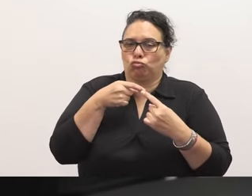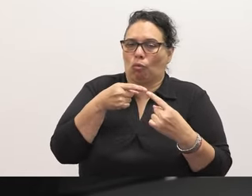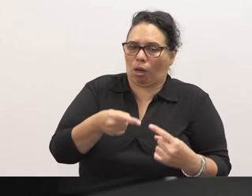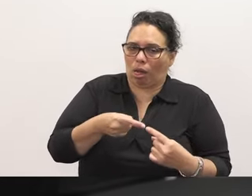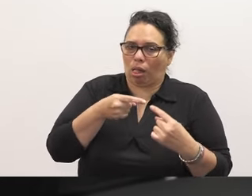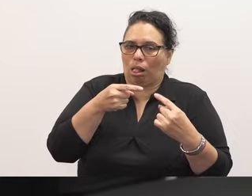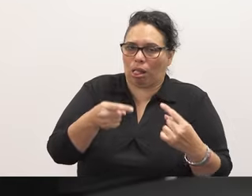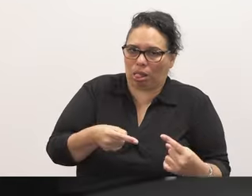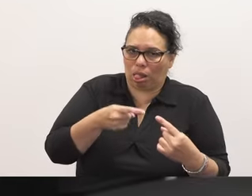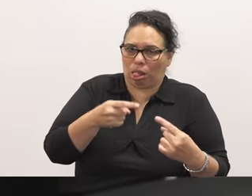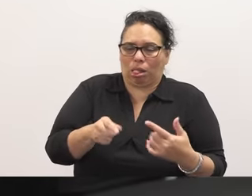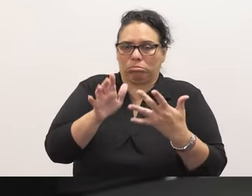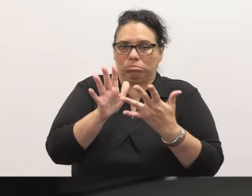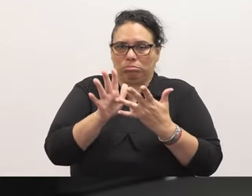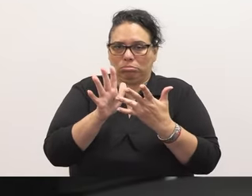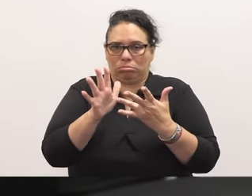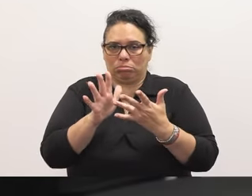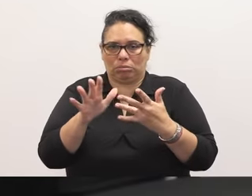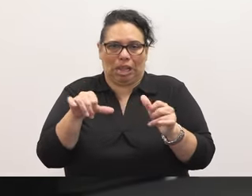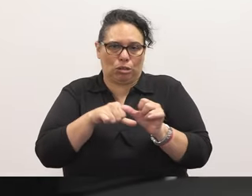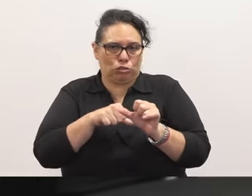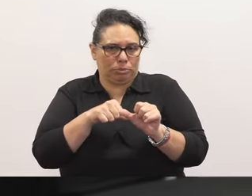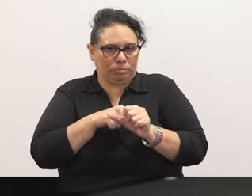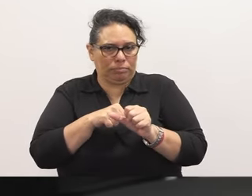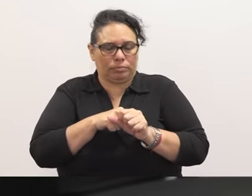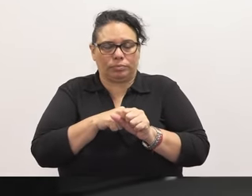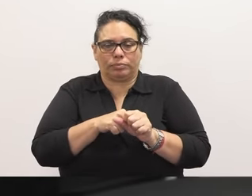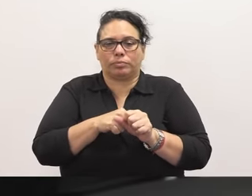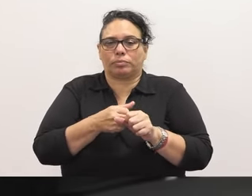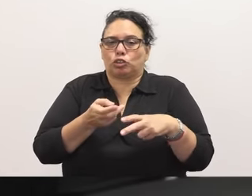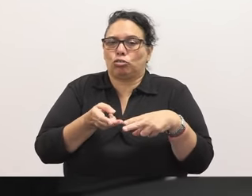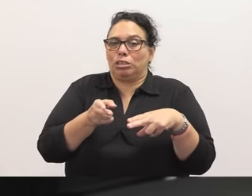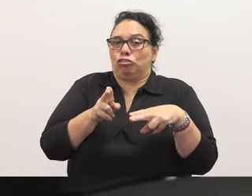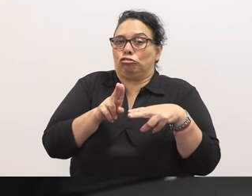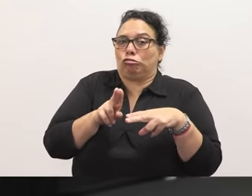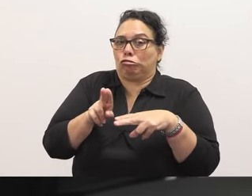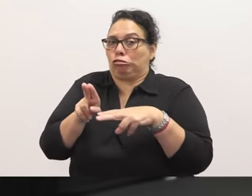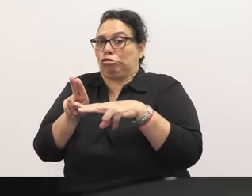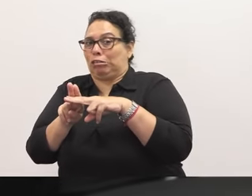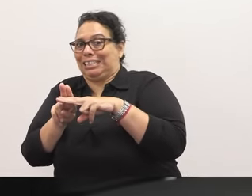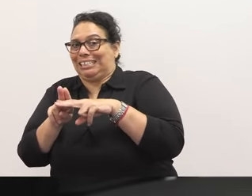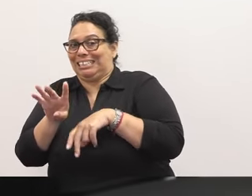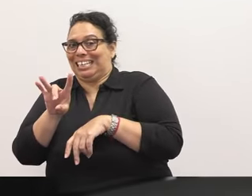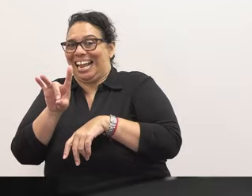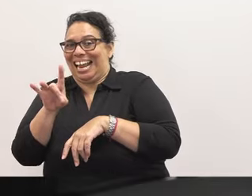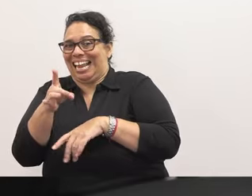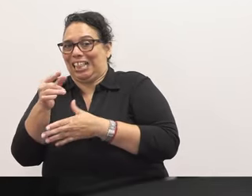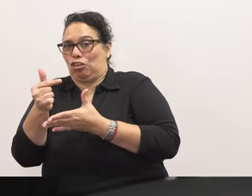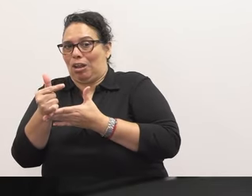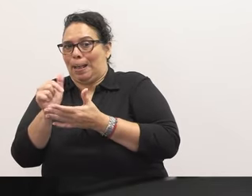So it would be a combination of let's increase the eighth grade pass rate at the same time